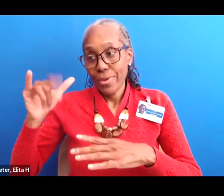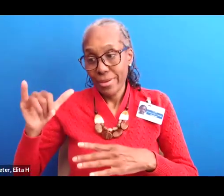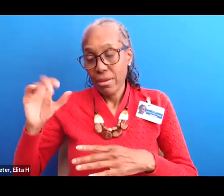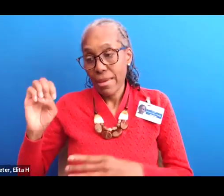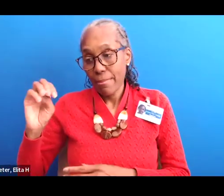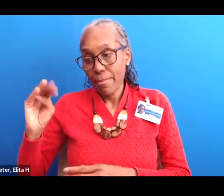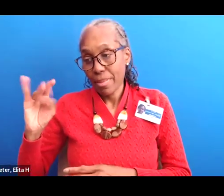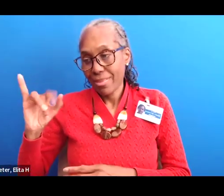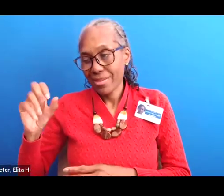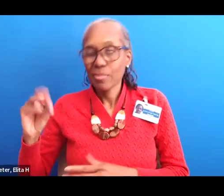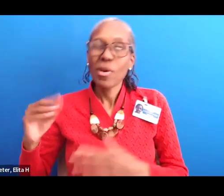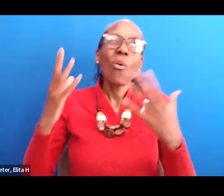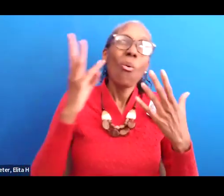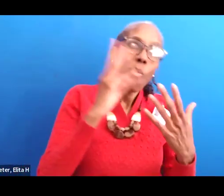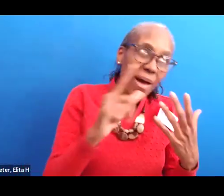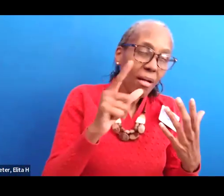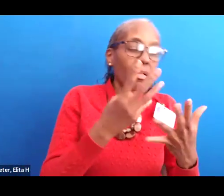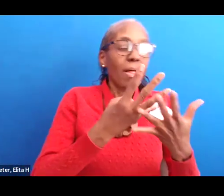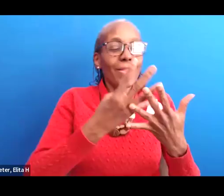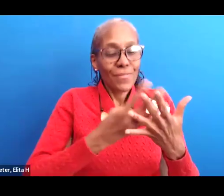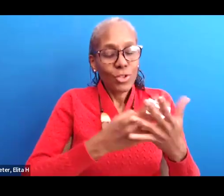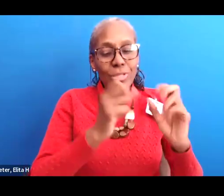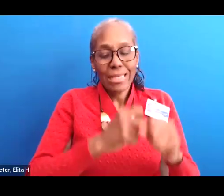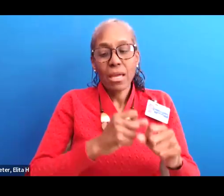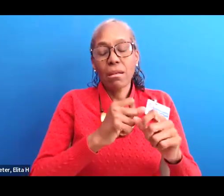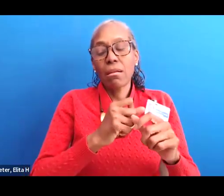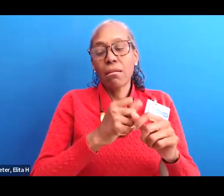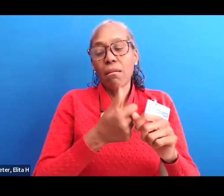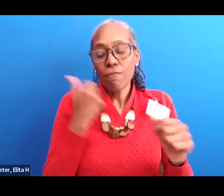But there’s a filter that goes in one of the main, blood